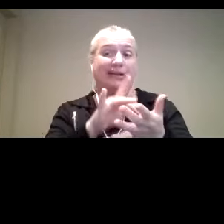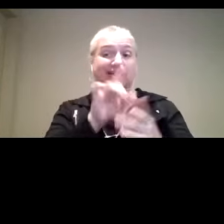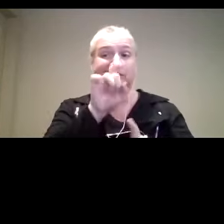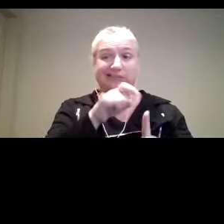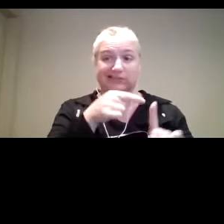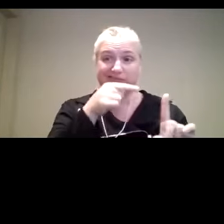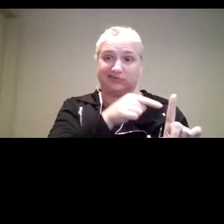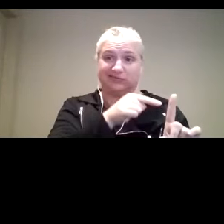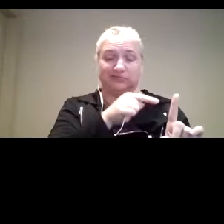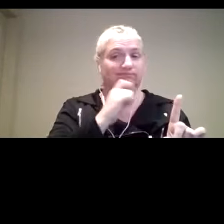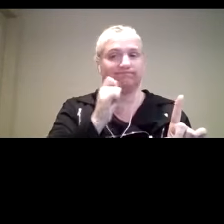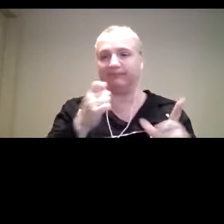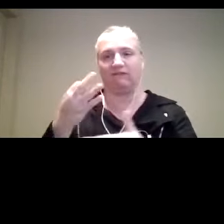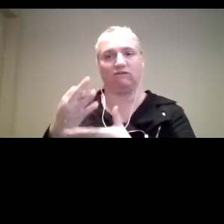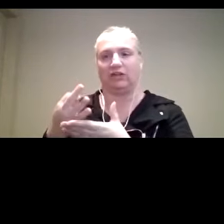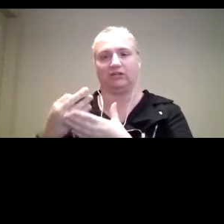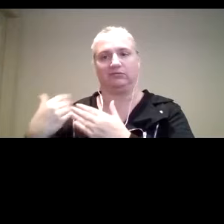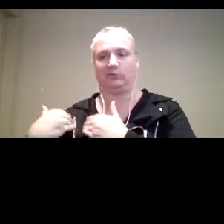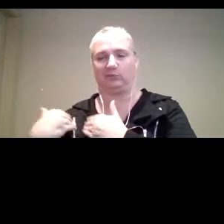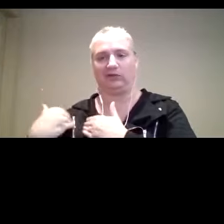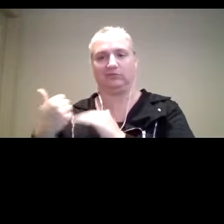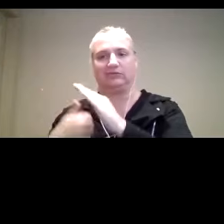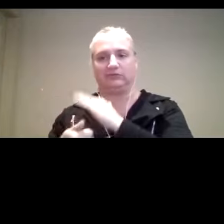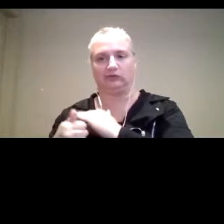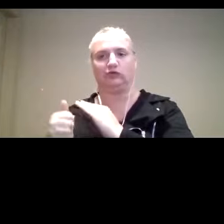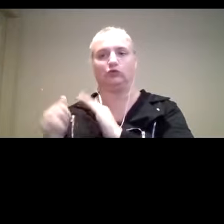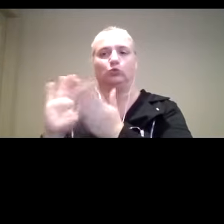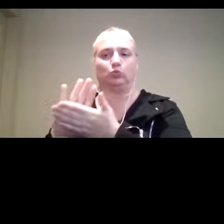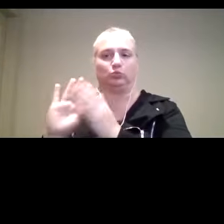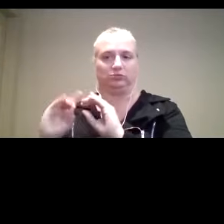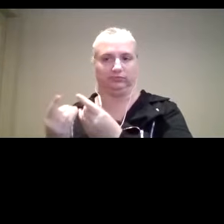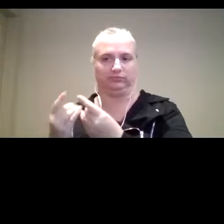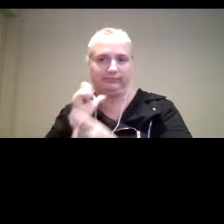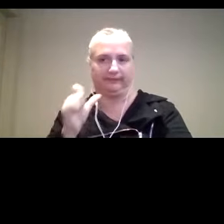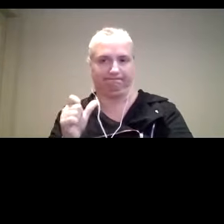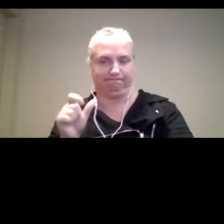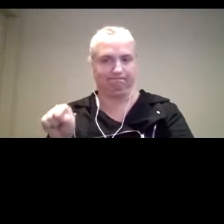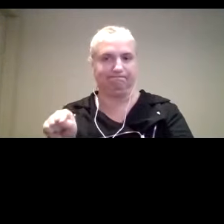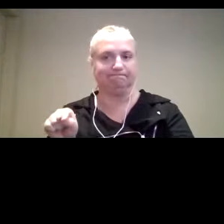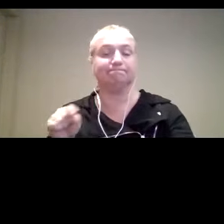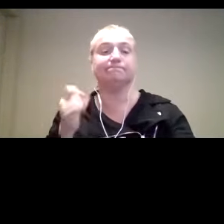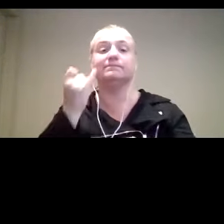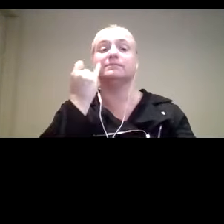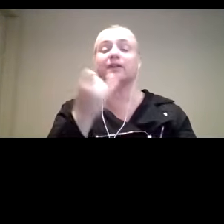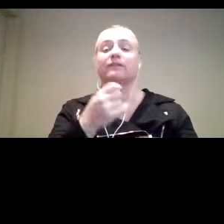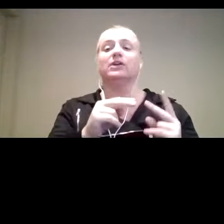then it's not a financial responsibility of the district. If a student is placed in the hospital